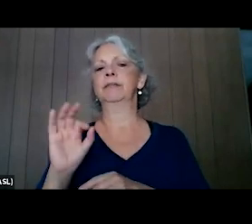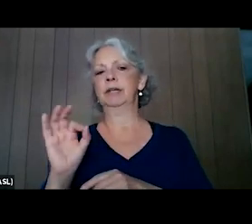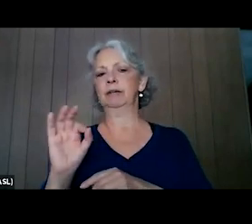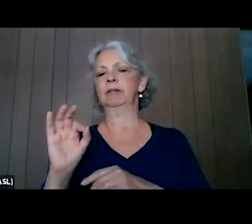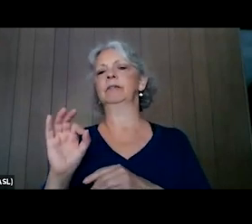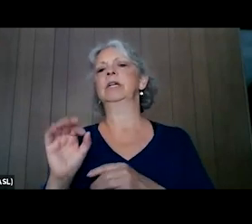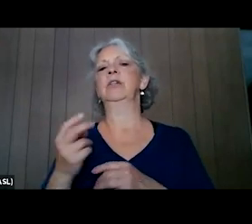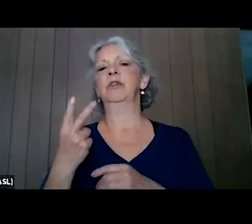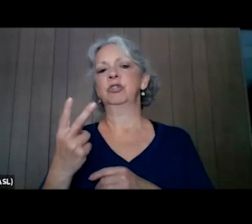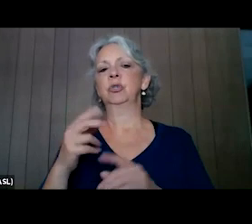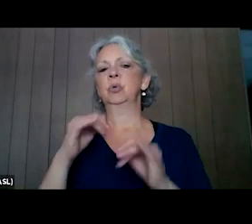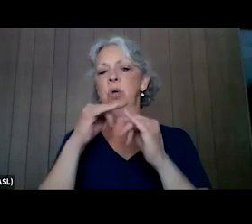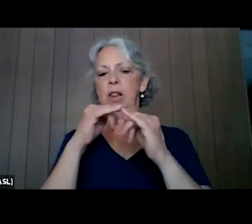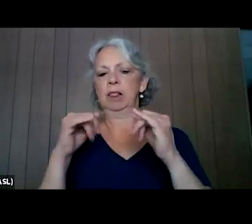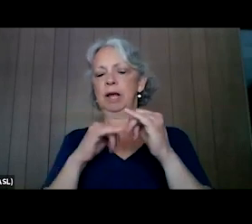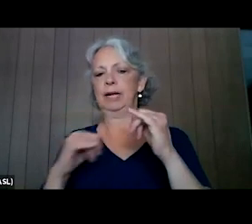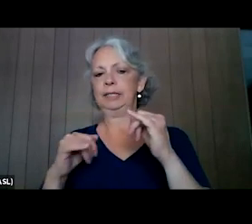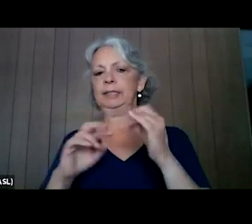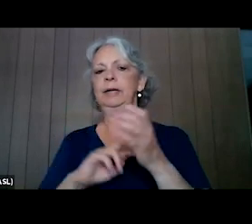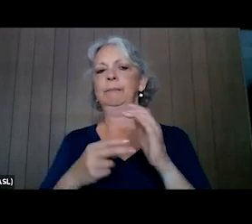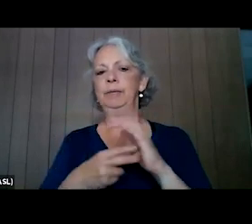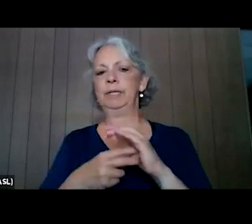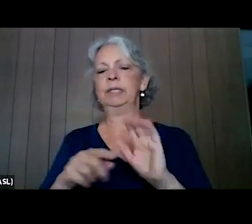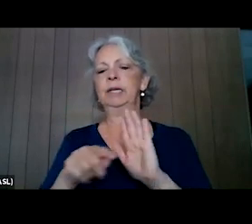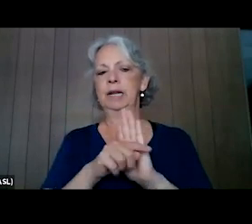Two lines means a negative result or no xylazine.